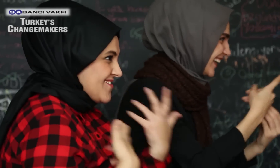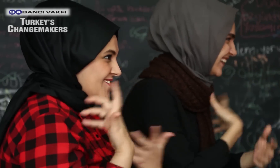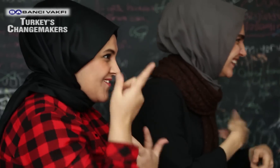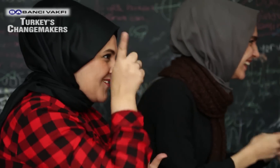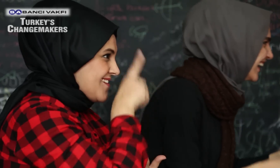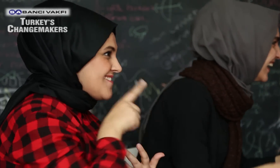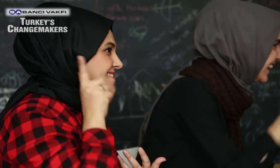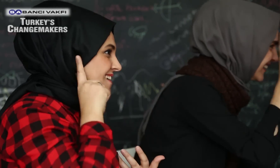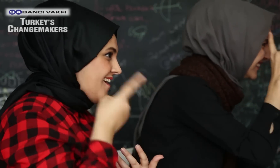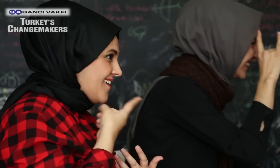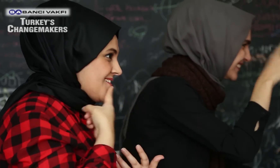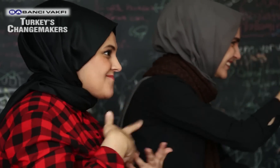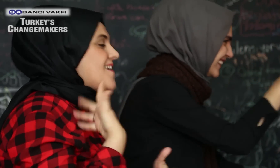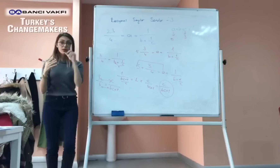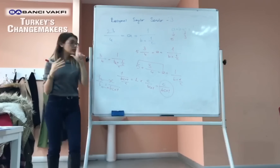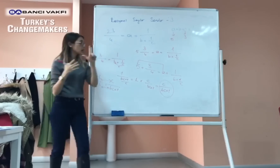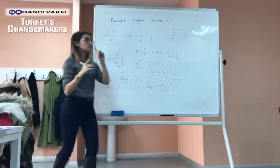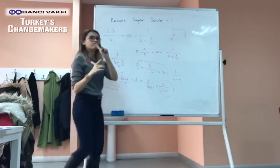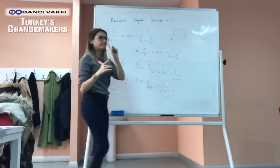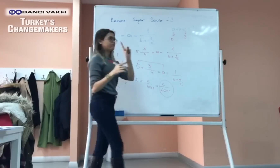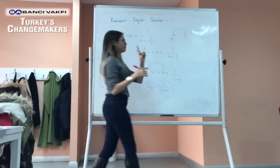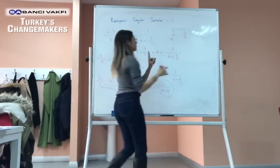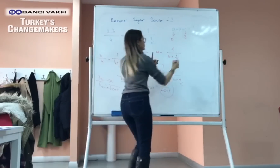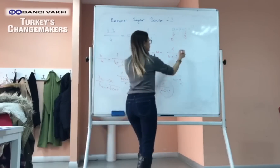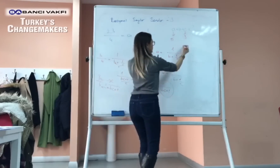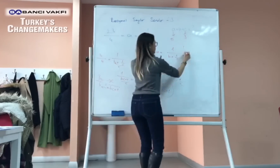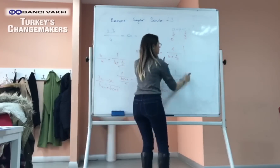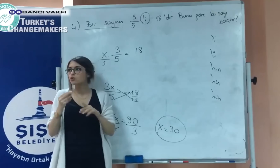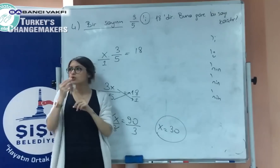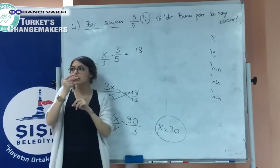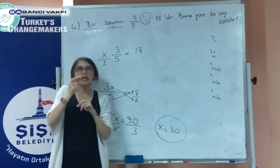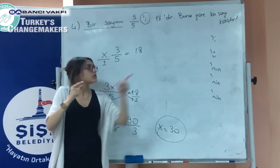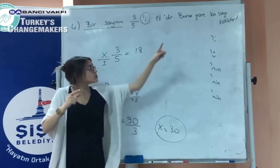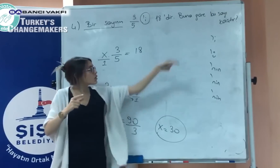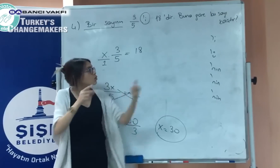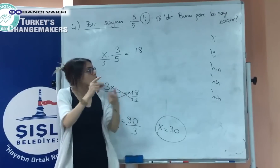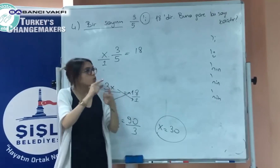…the difficulties that hearing impaired people are facing in KPSS for Disabled People.